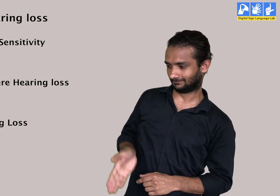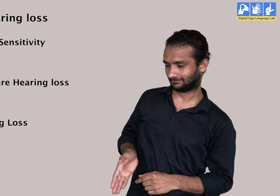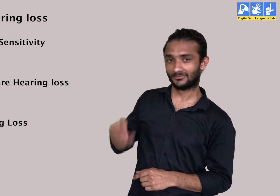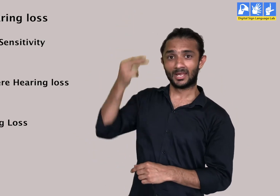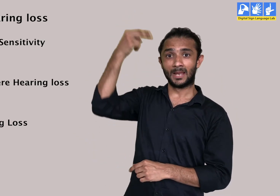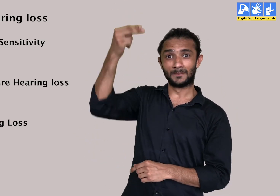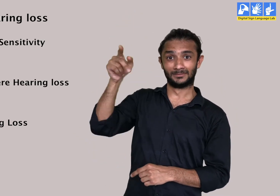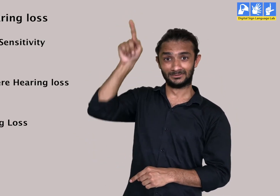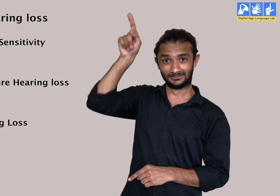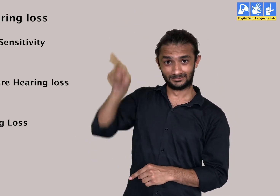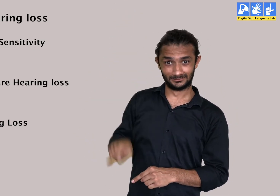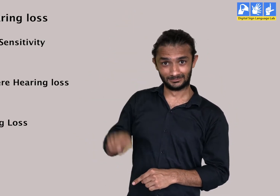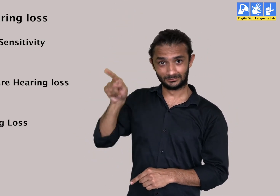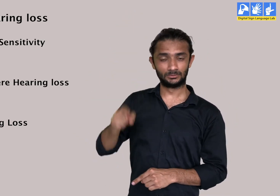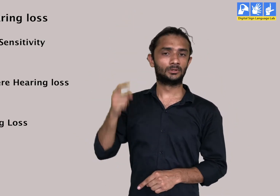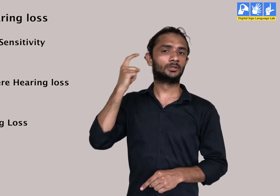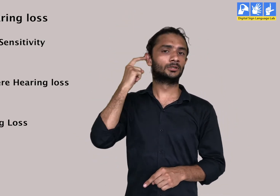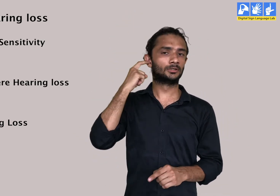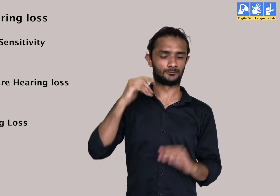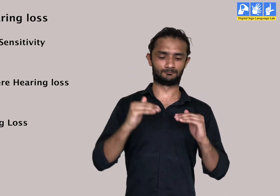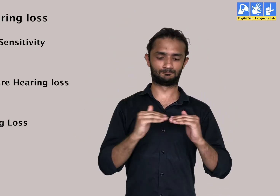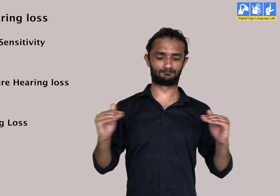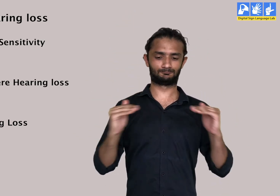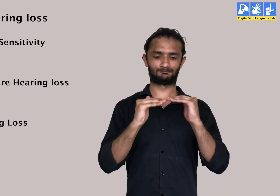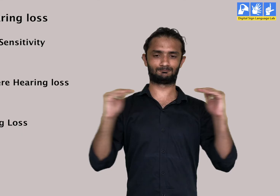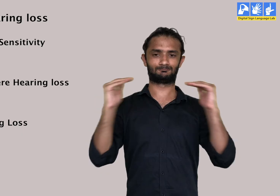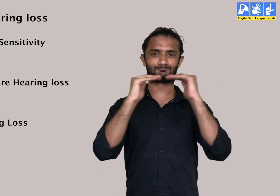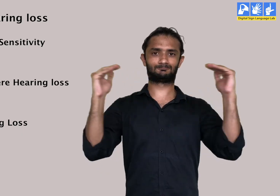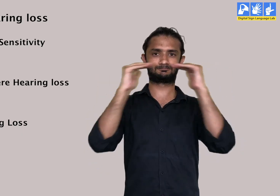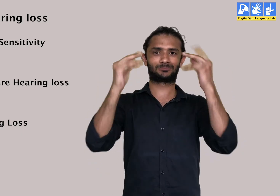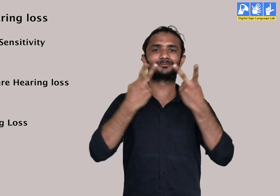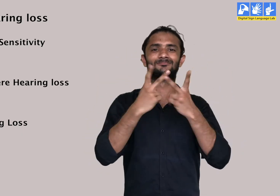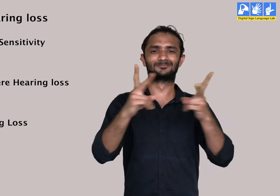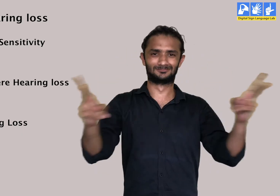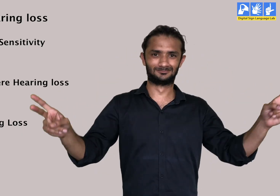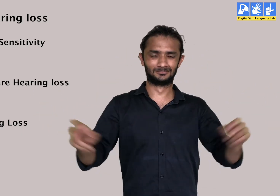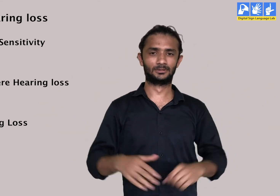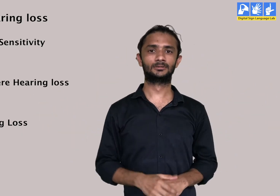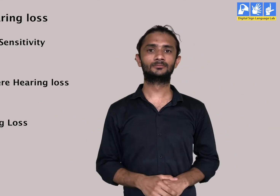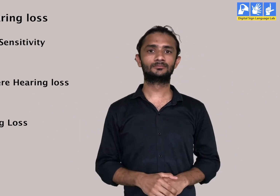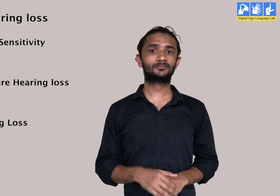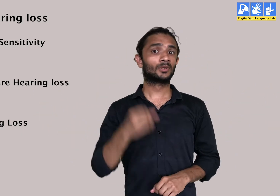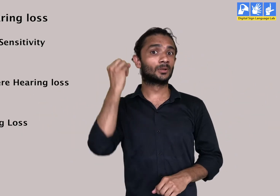The levels of hearing loss are generally classified as per the the severity of the hearing loss that the individual experiences.